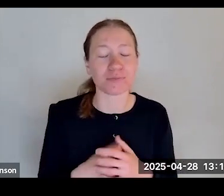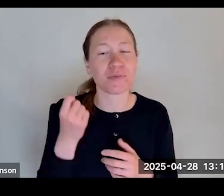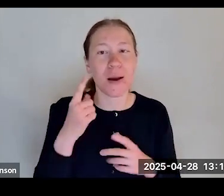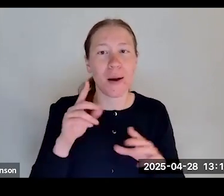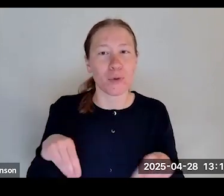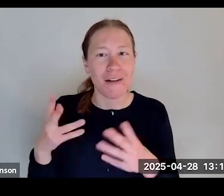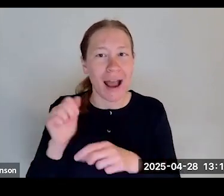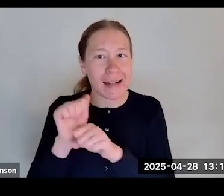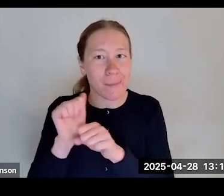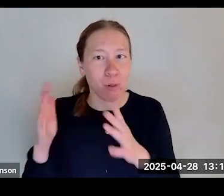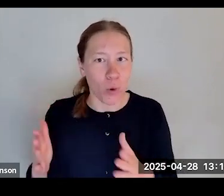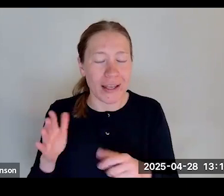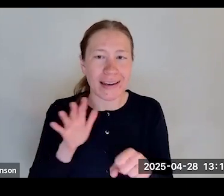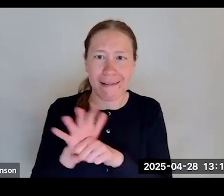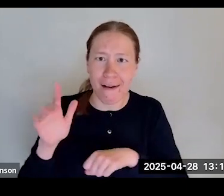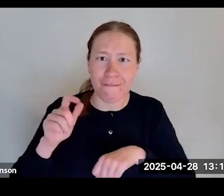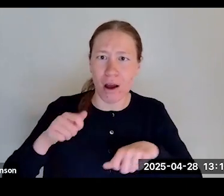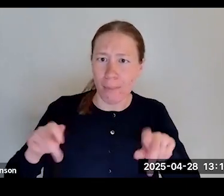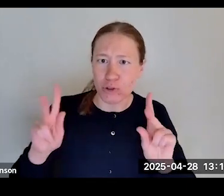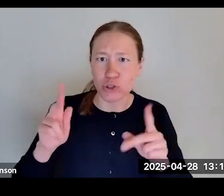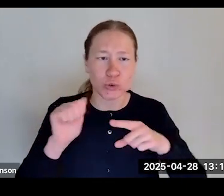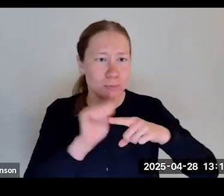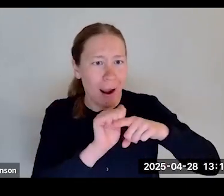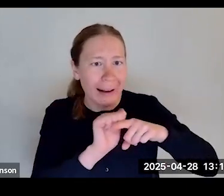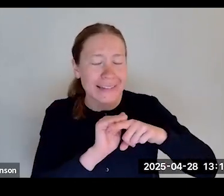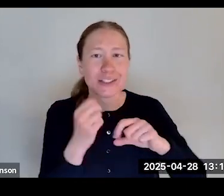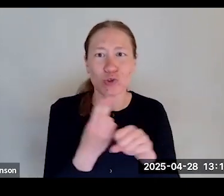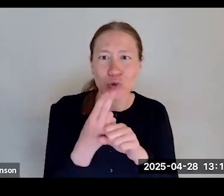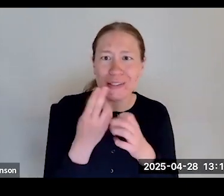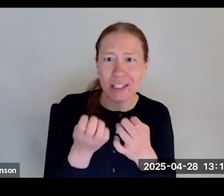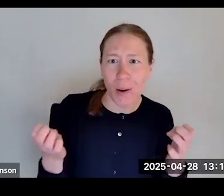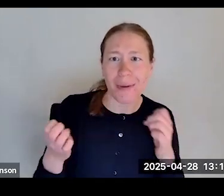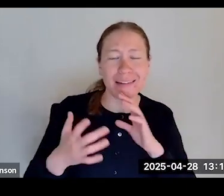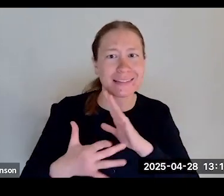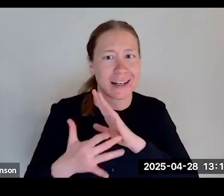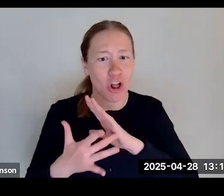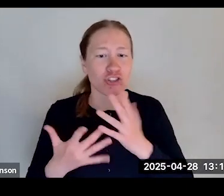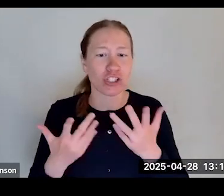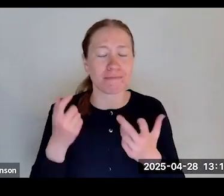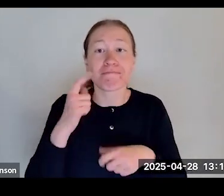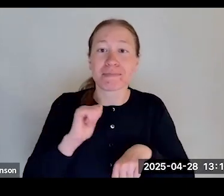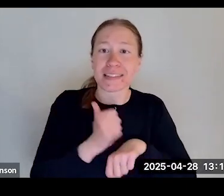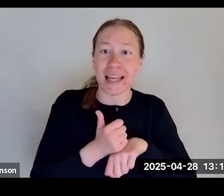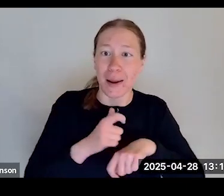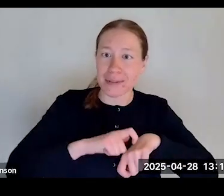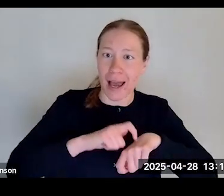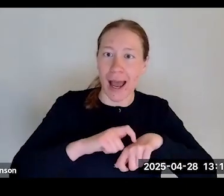with the opportunity to practice in advance and that we're arranging setup time with ITS so that there is proper utilization